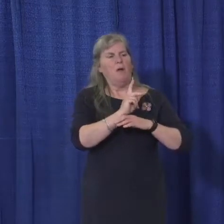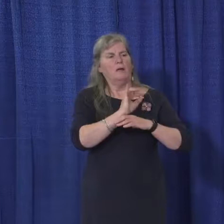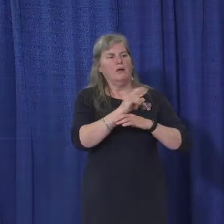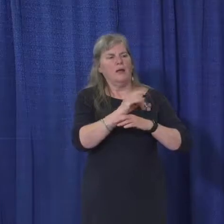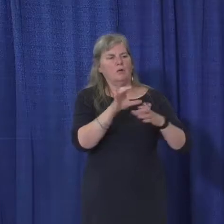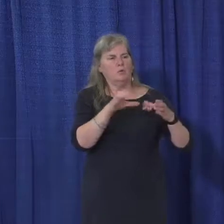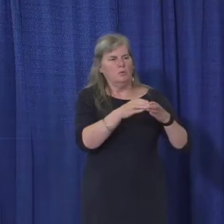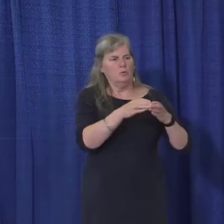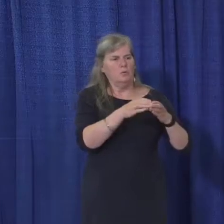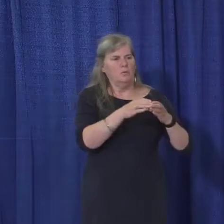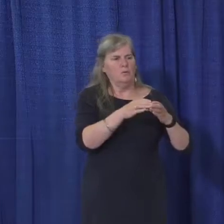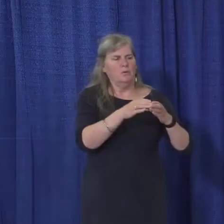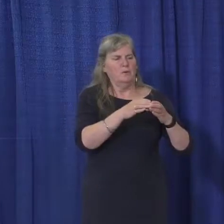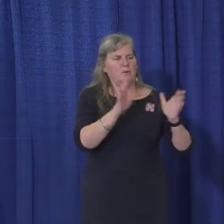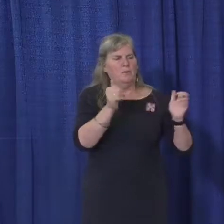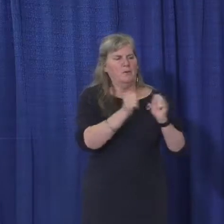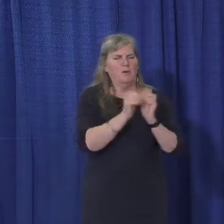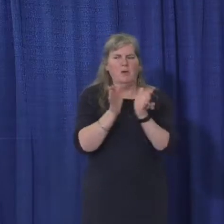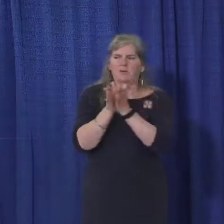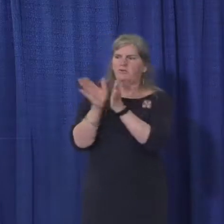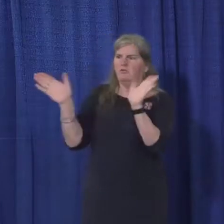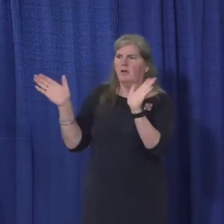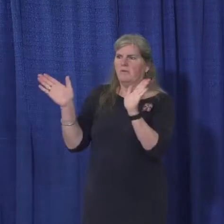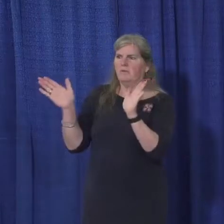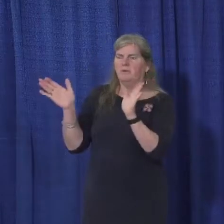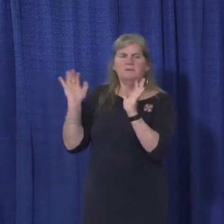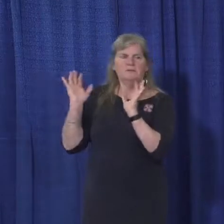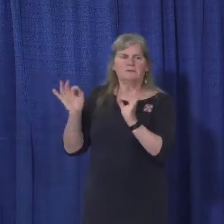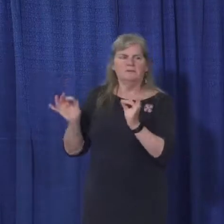general response?